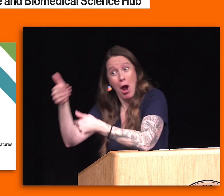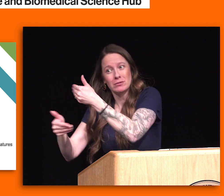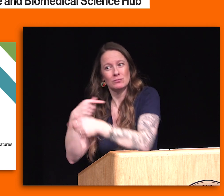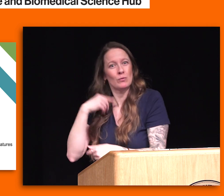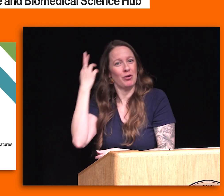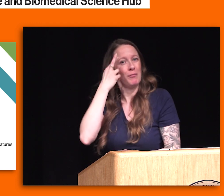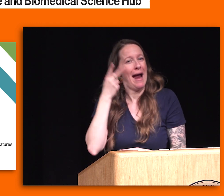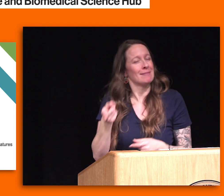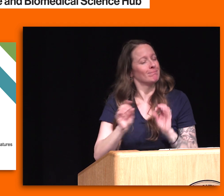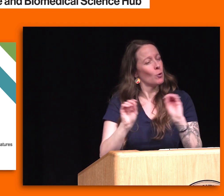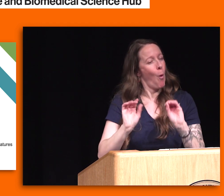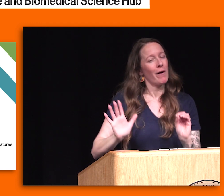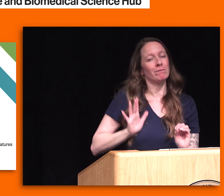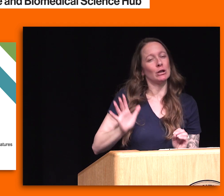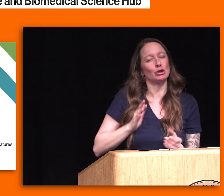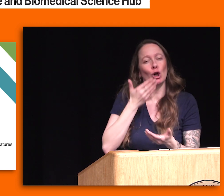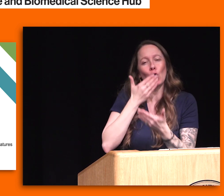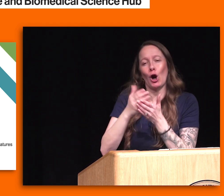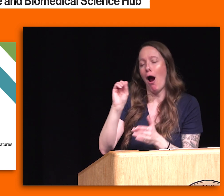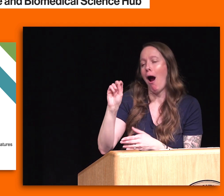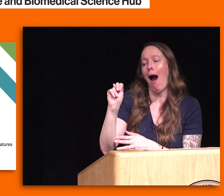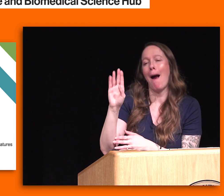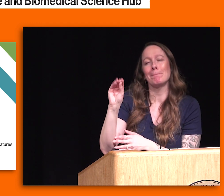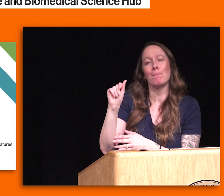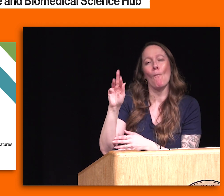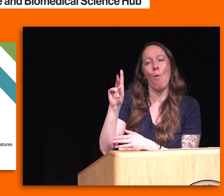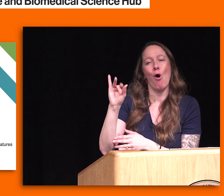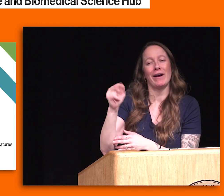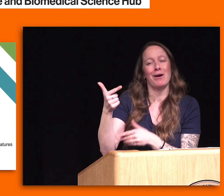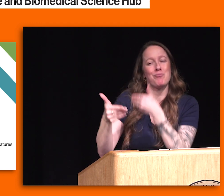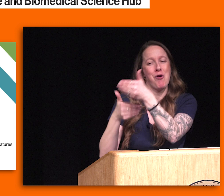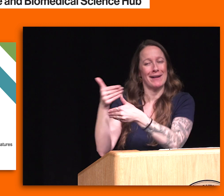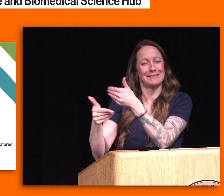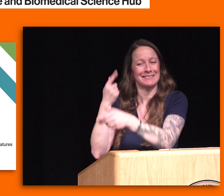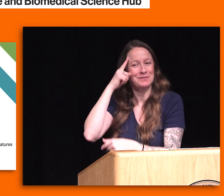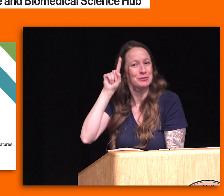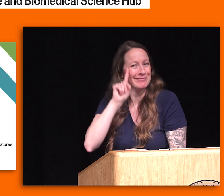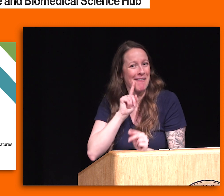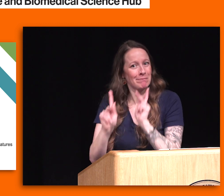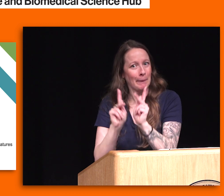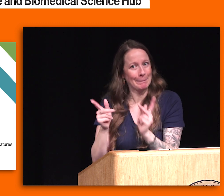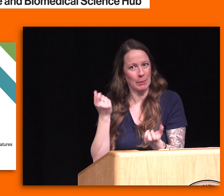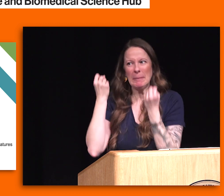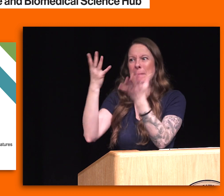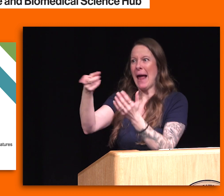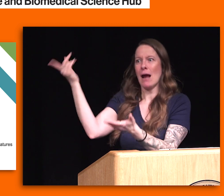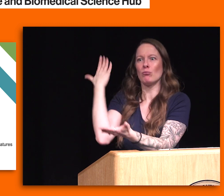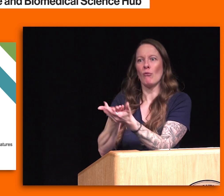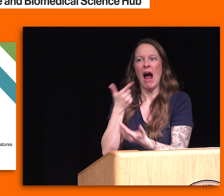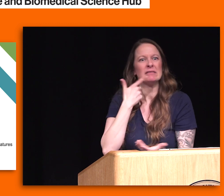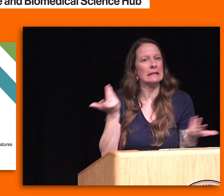recognized through that directory. And we also realized that there was no good onboarding process for Deaf people.